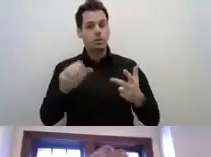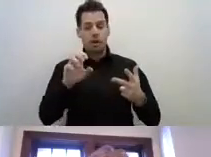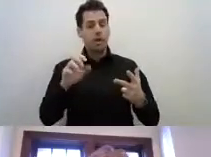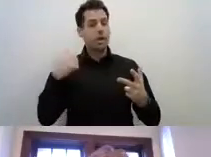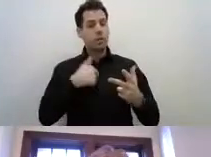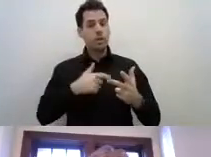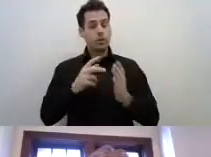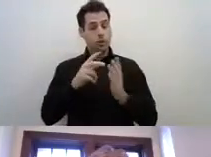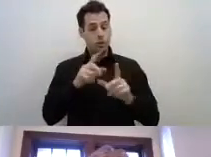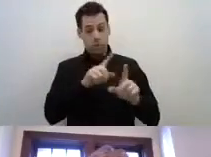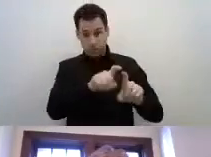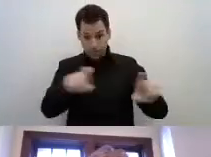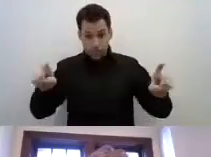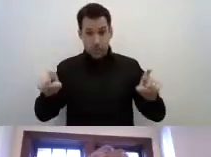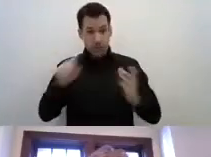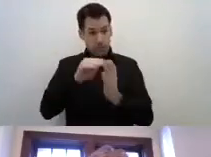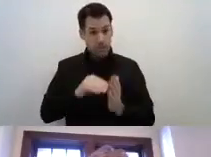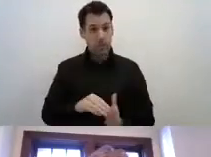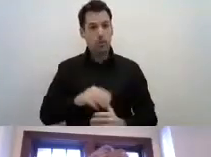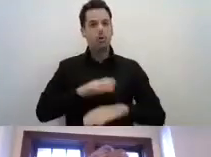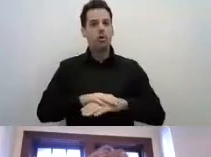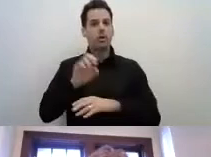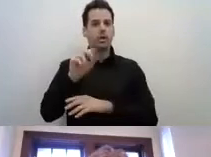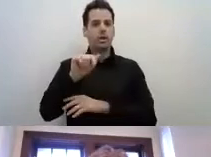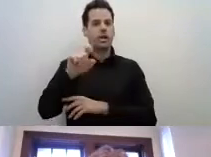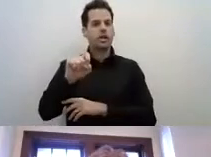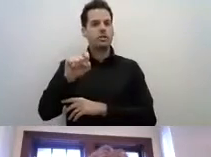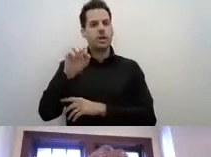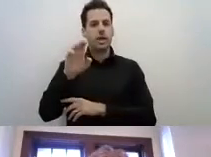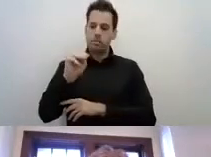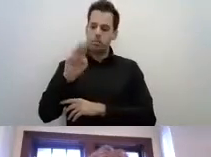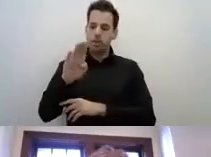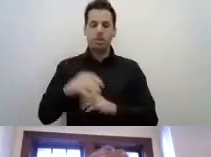the province is also pleased with the progress on developing the remaining three standards despite